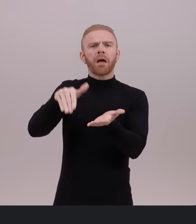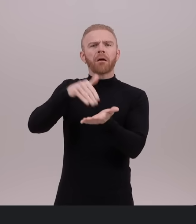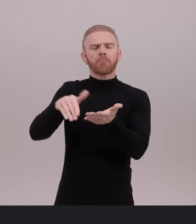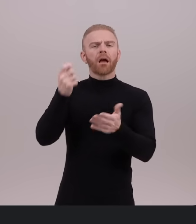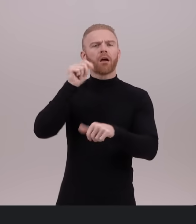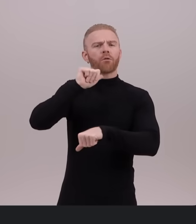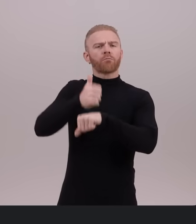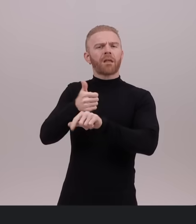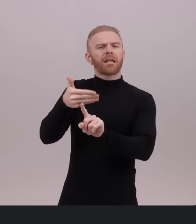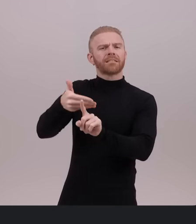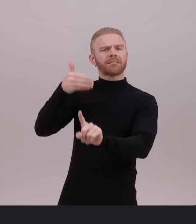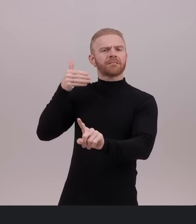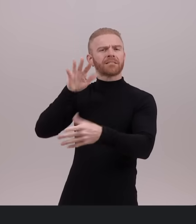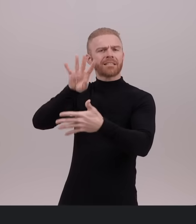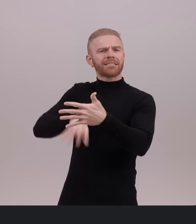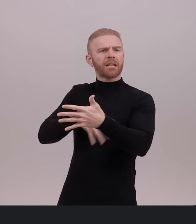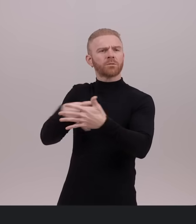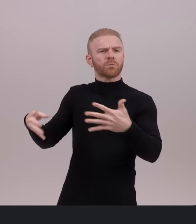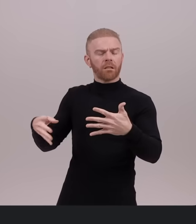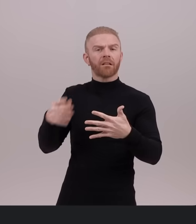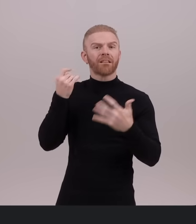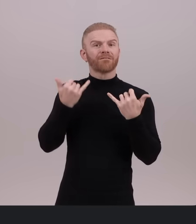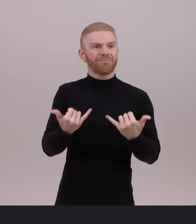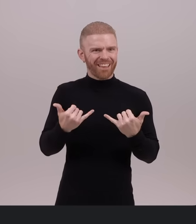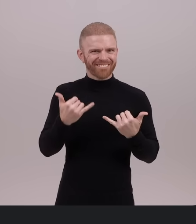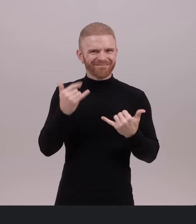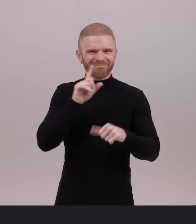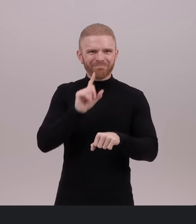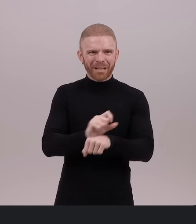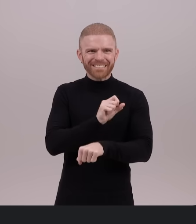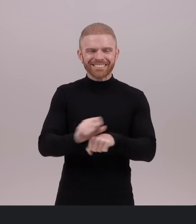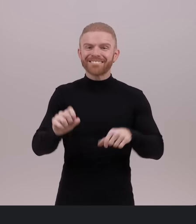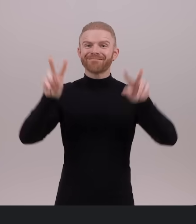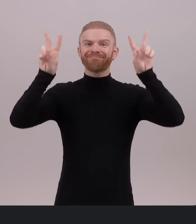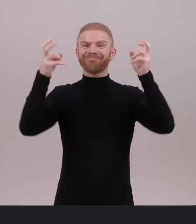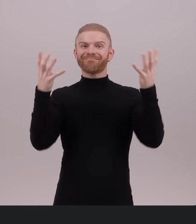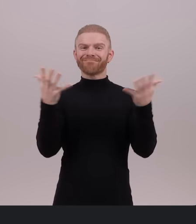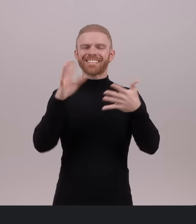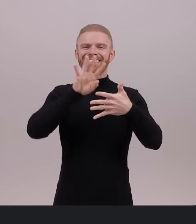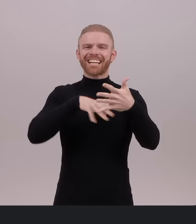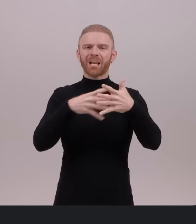Today, we are making that a reality with Scheduled Tasks.